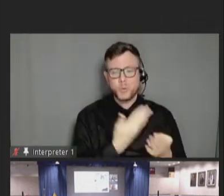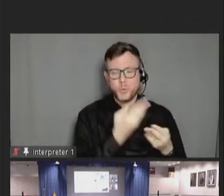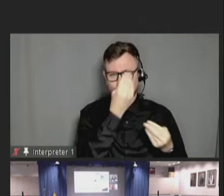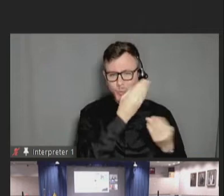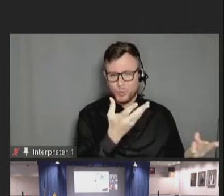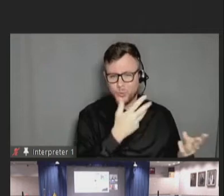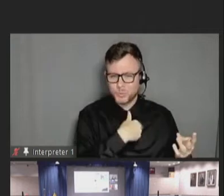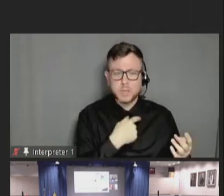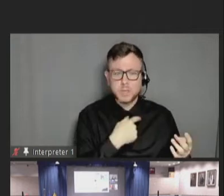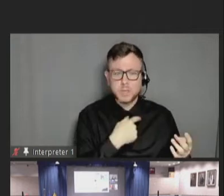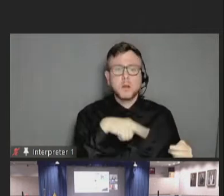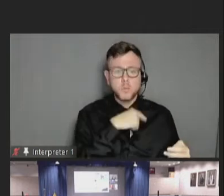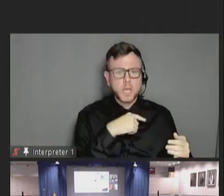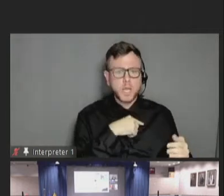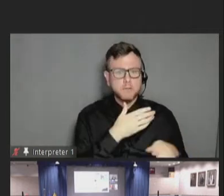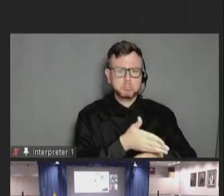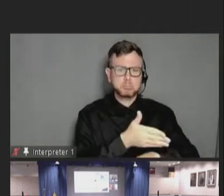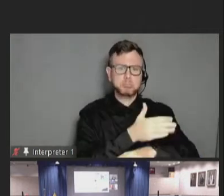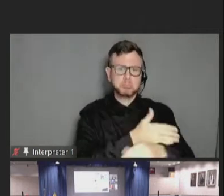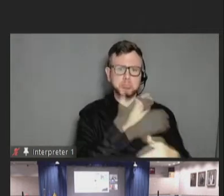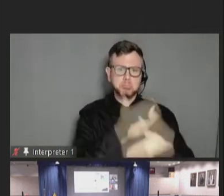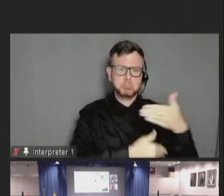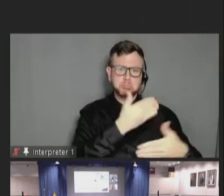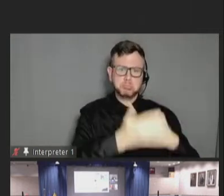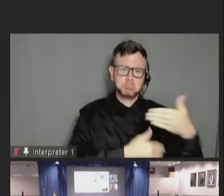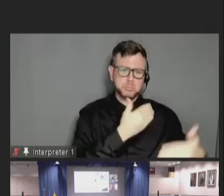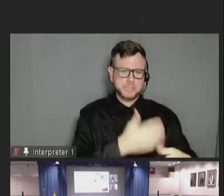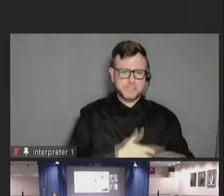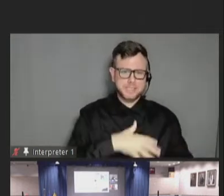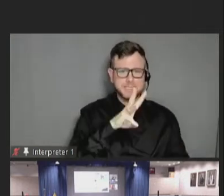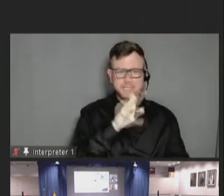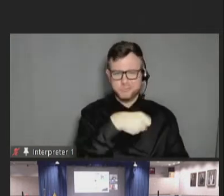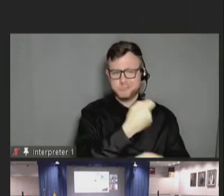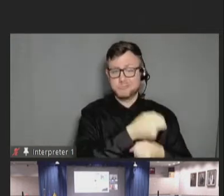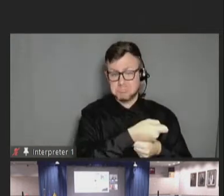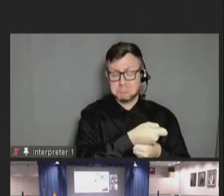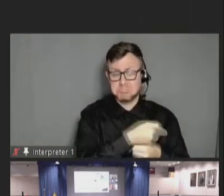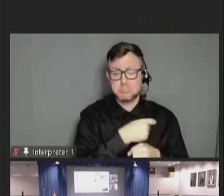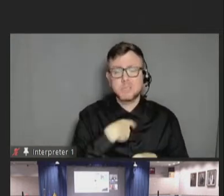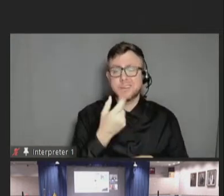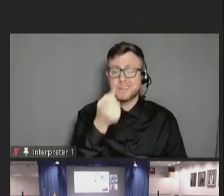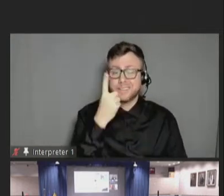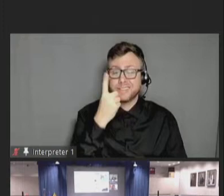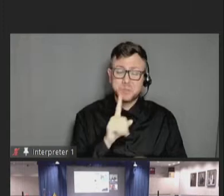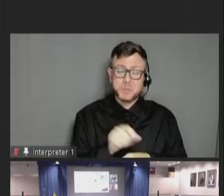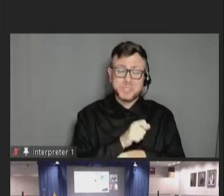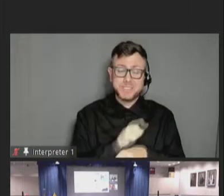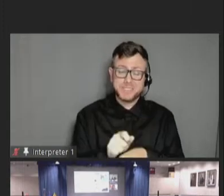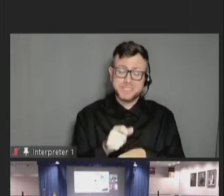we have advanced in the profession over the last six decades. The reality is that when the COVID-19